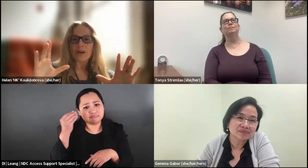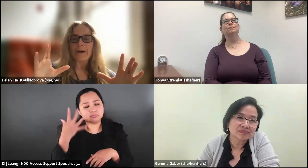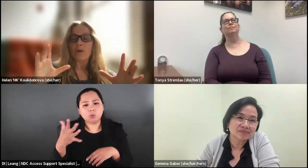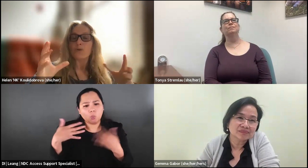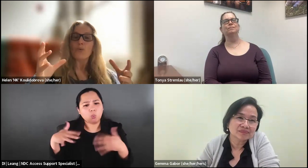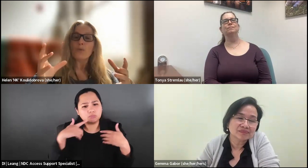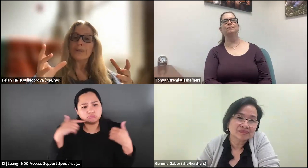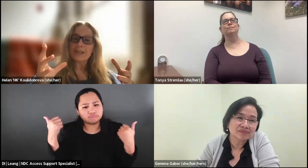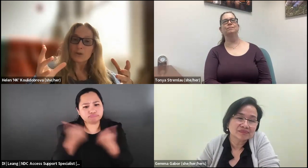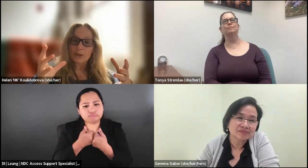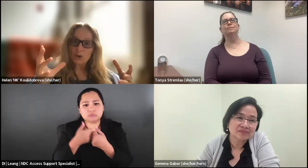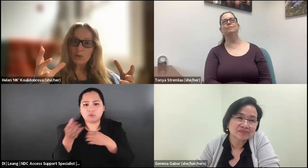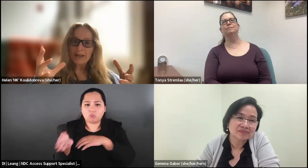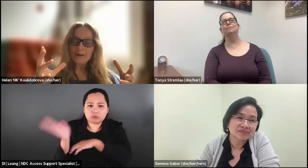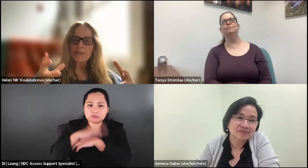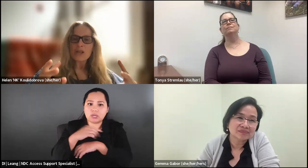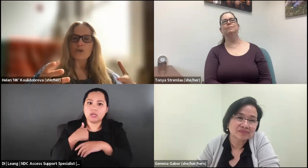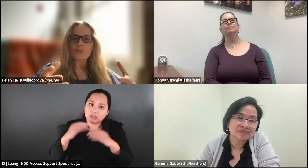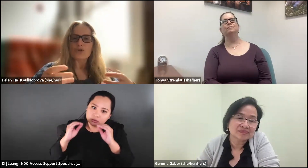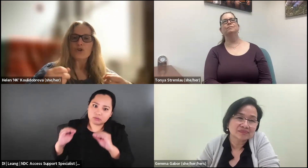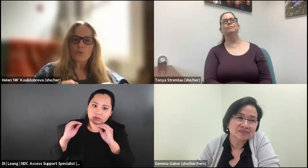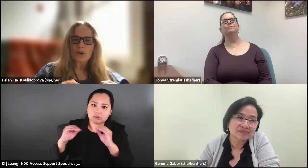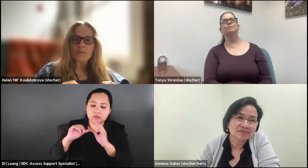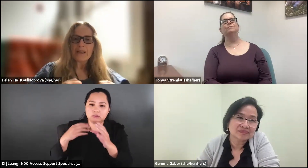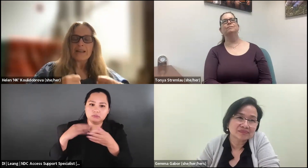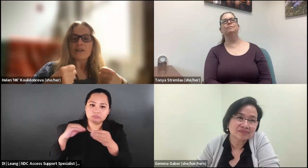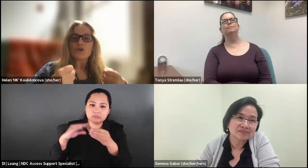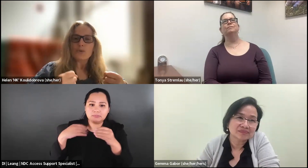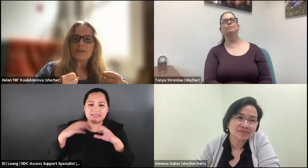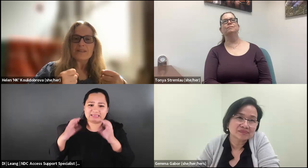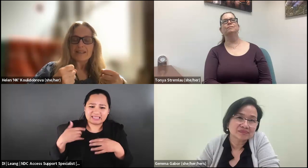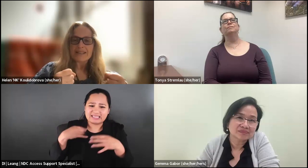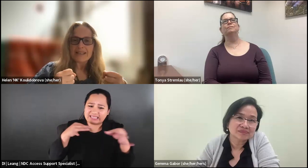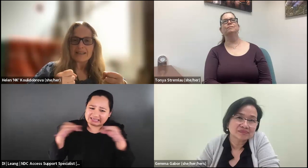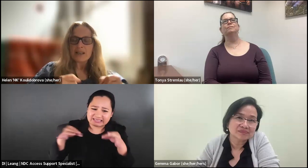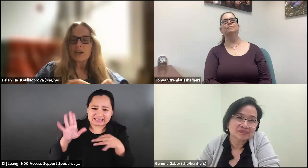about what we need to be doing to ensure that students succeed.